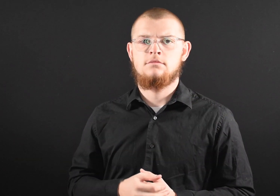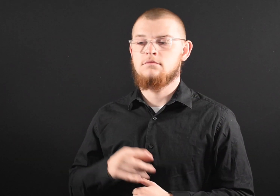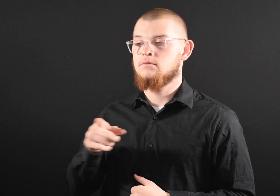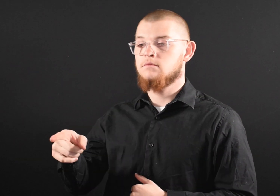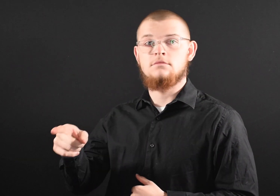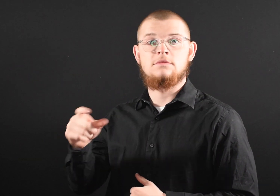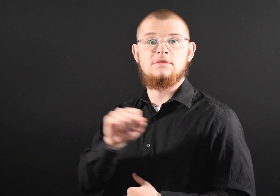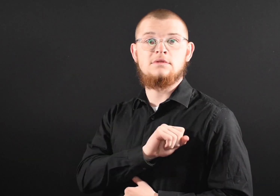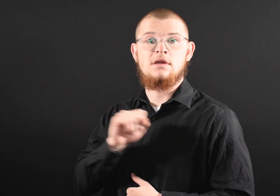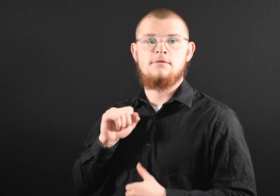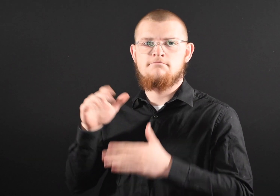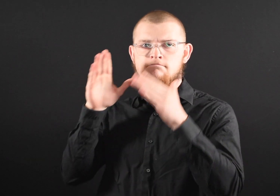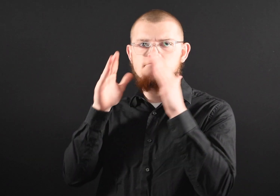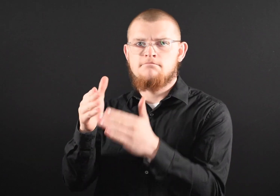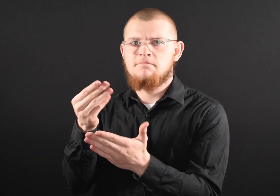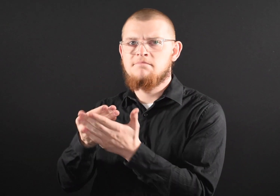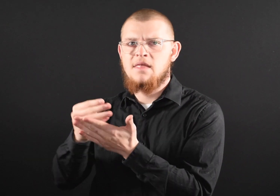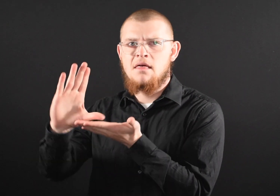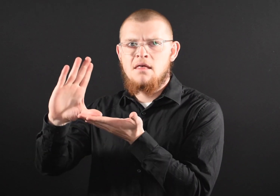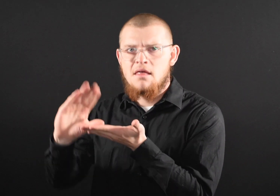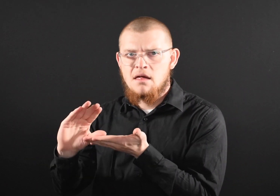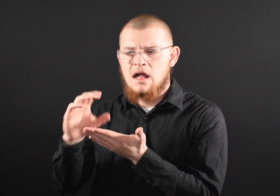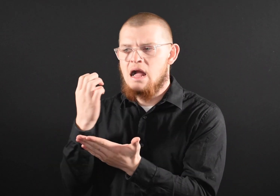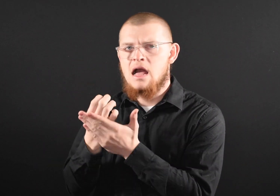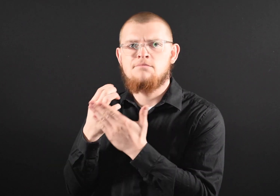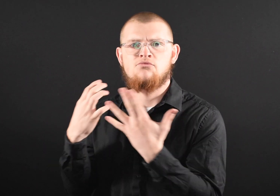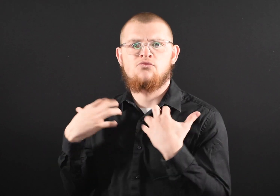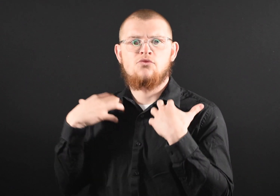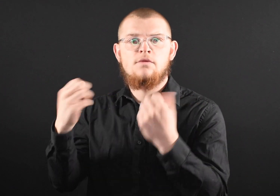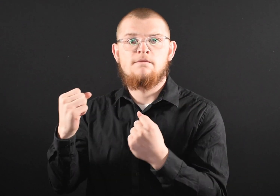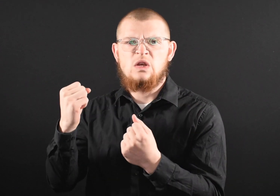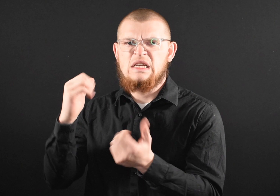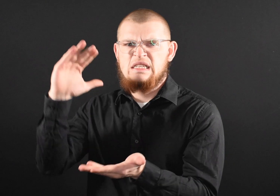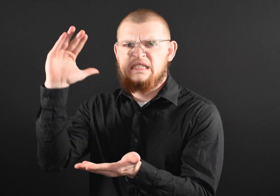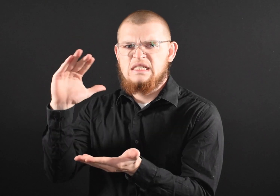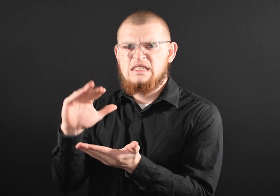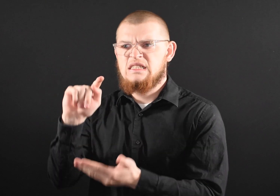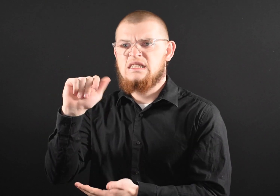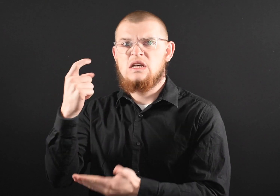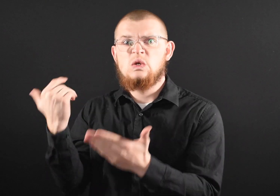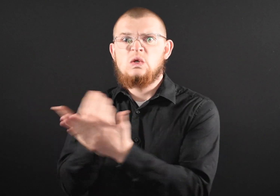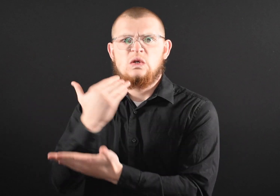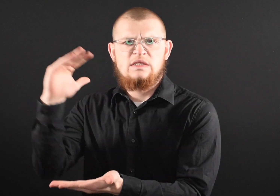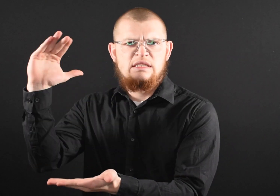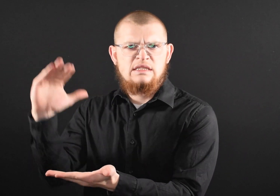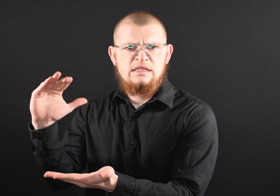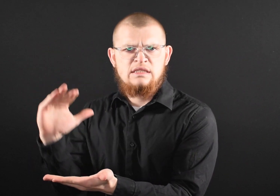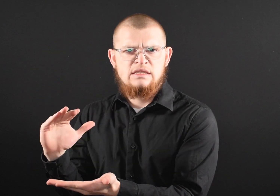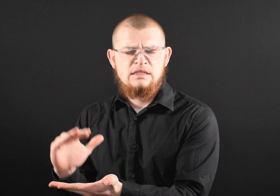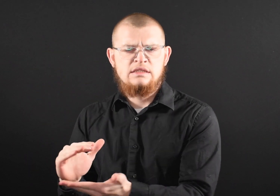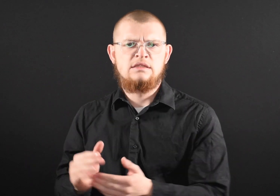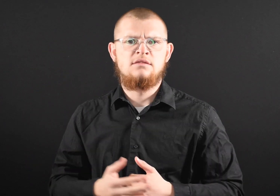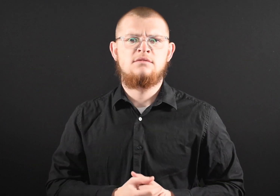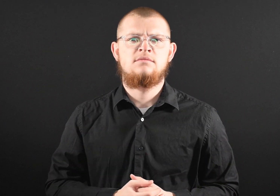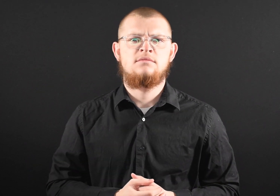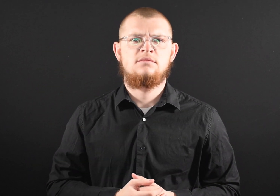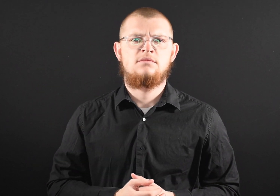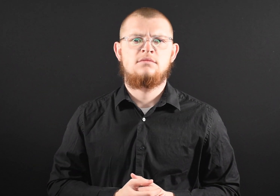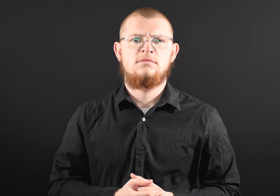The Senate is more focused on the deficit, economic recovery, and do not want new taxes.